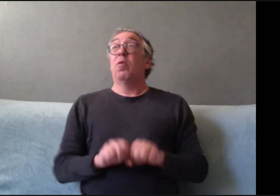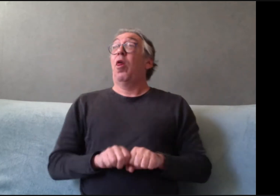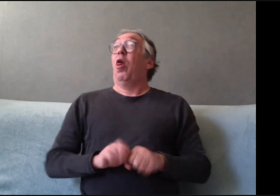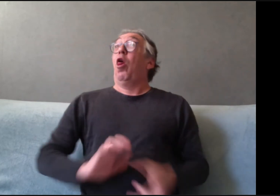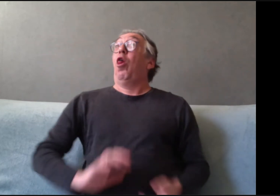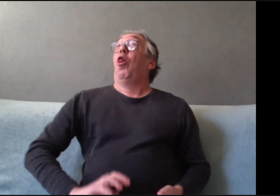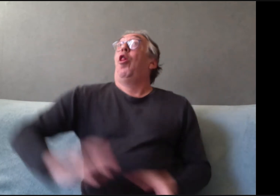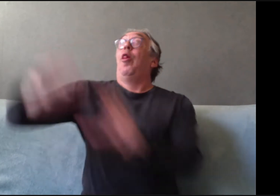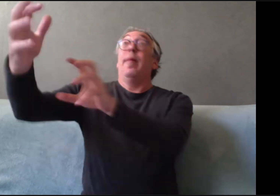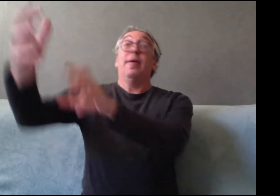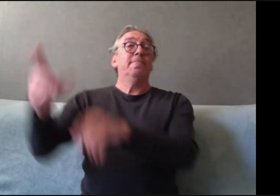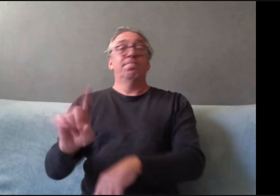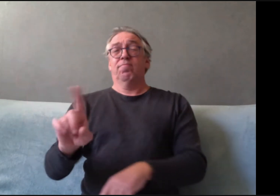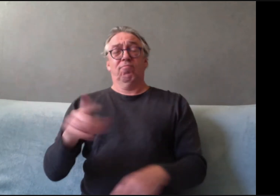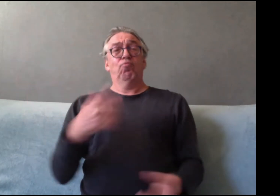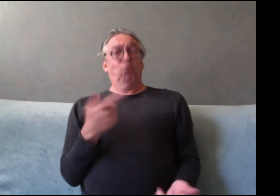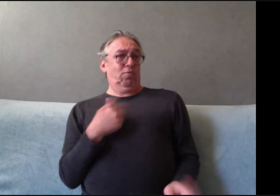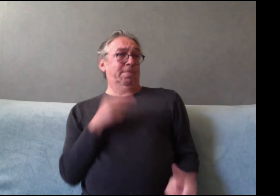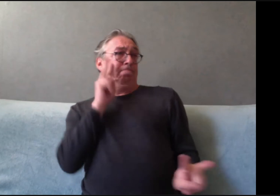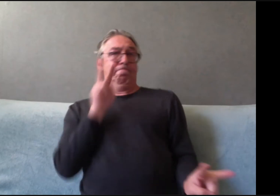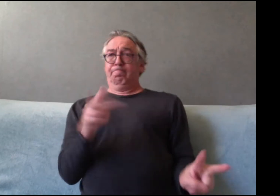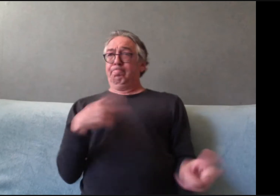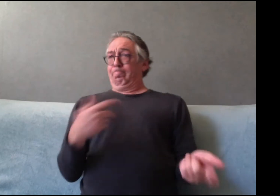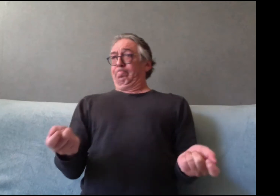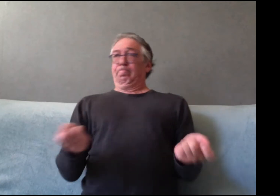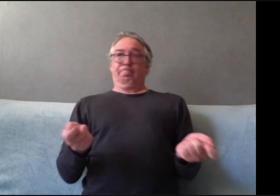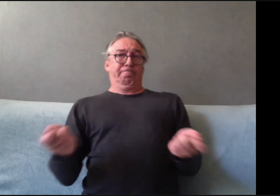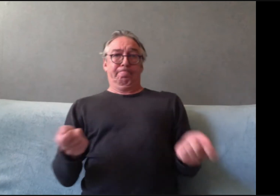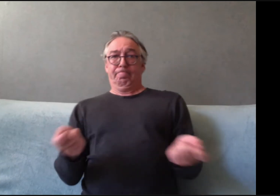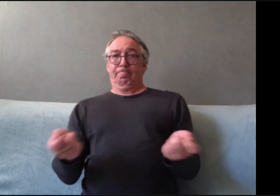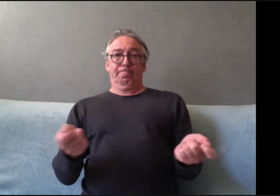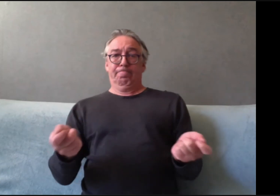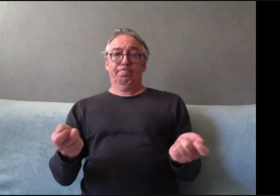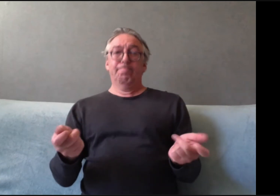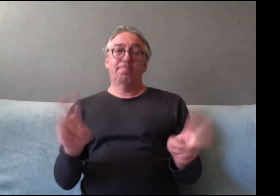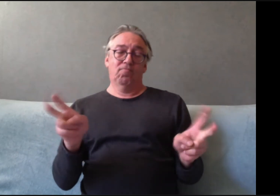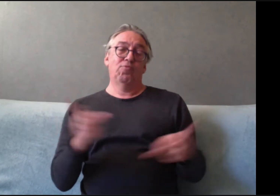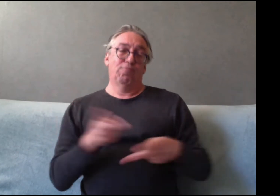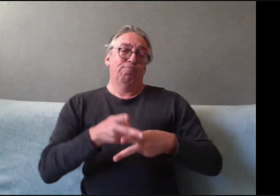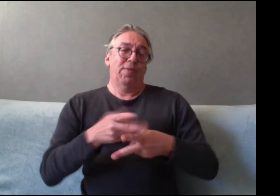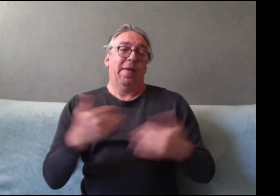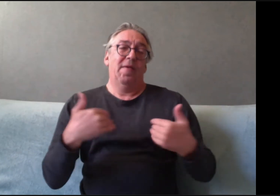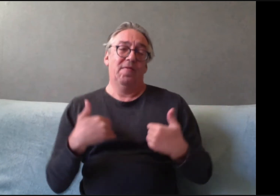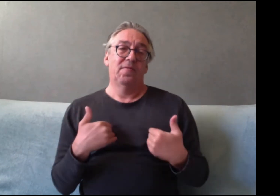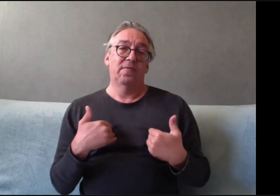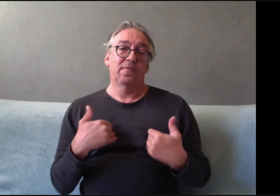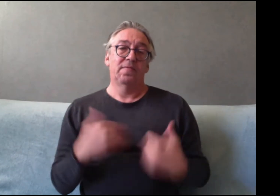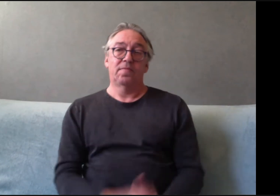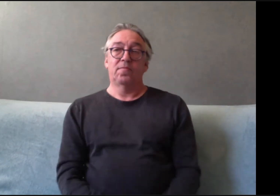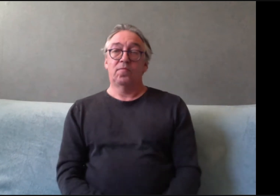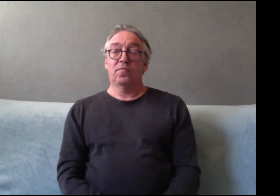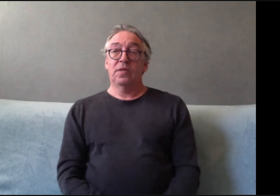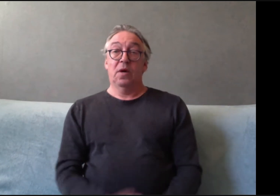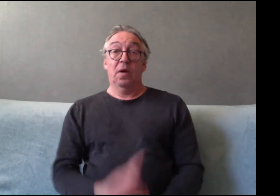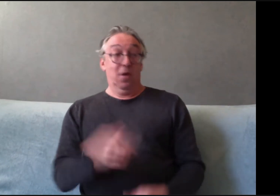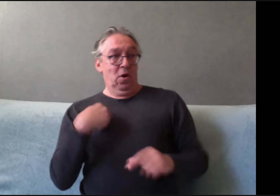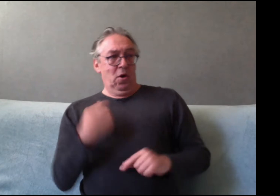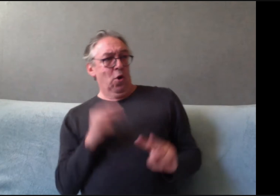But what we're reading, following, about Italy, about Spain, France,